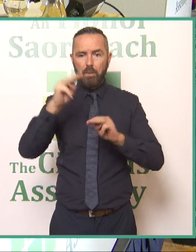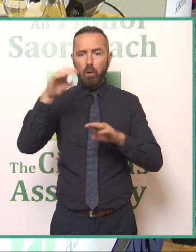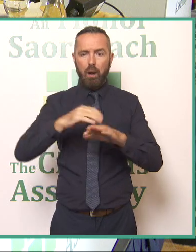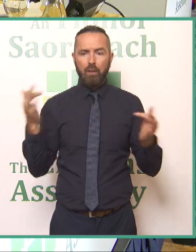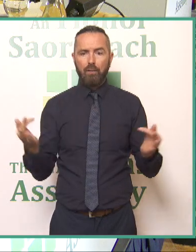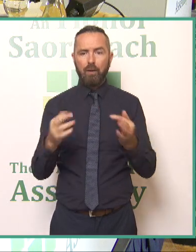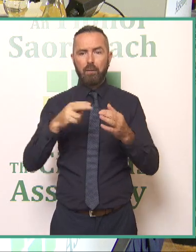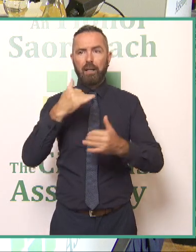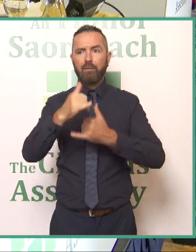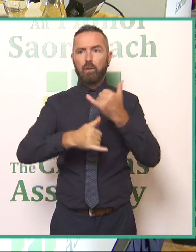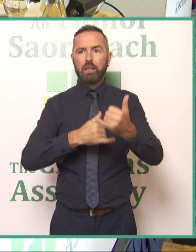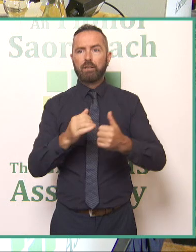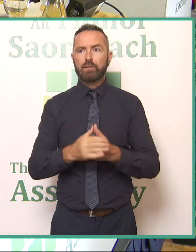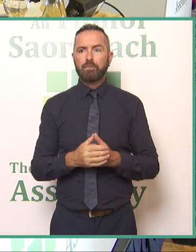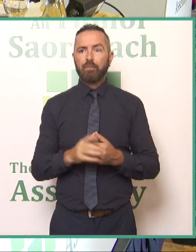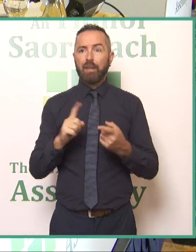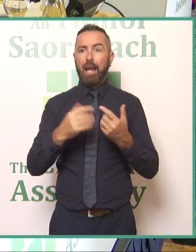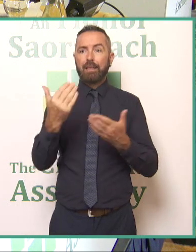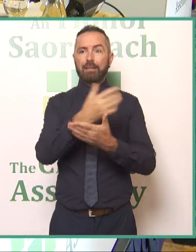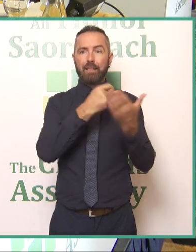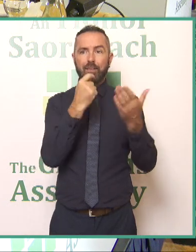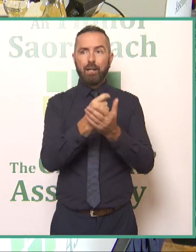over the next few years and it actually saves the time you don't have to go around spraying